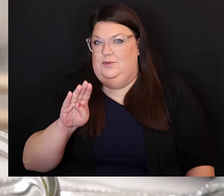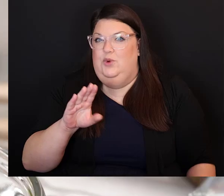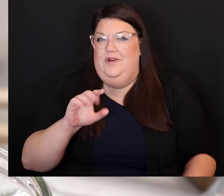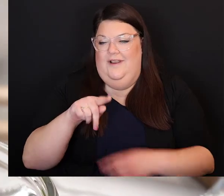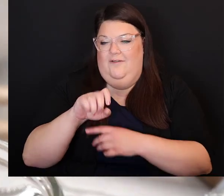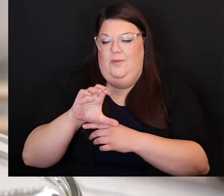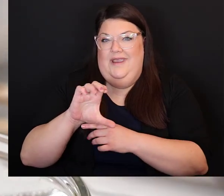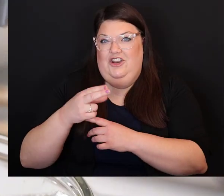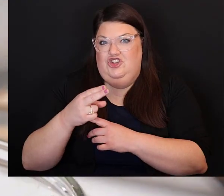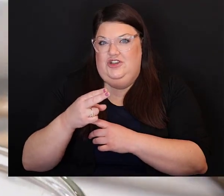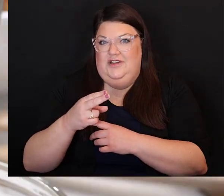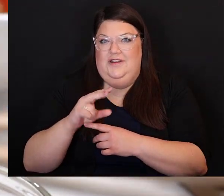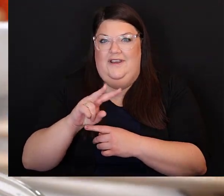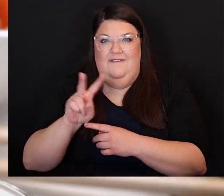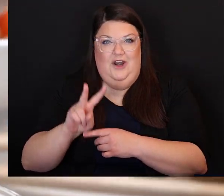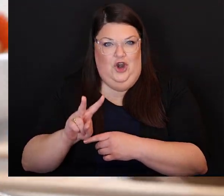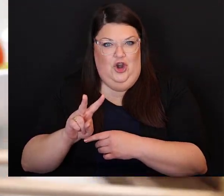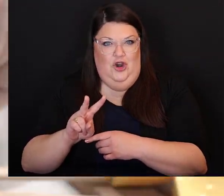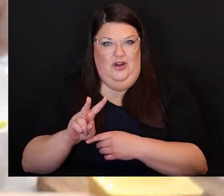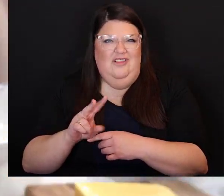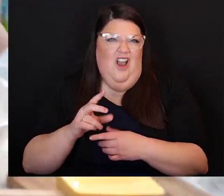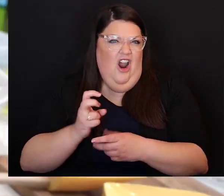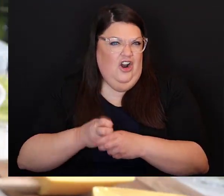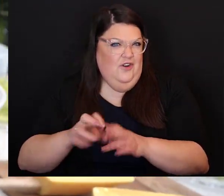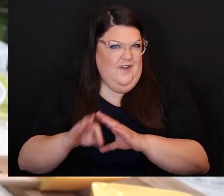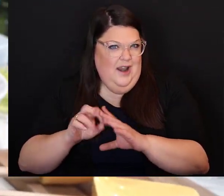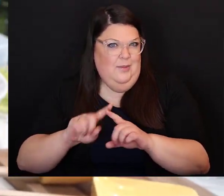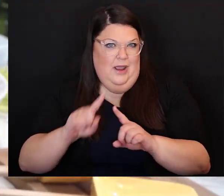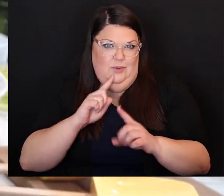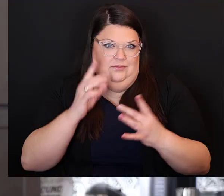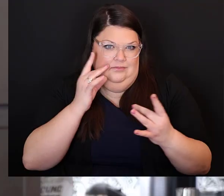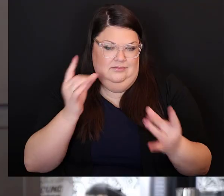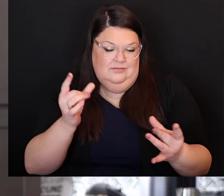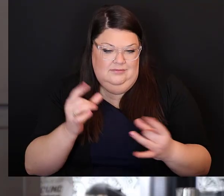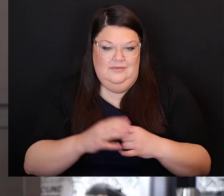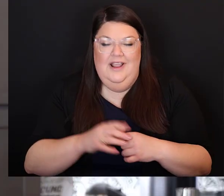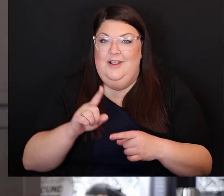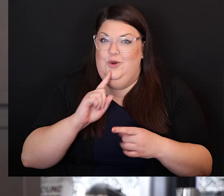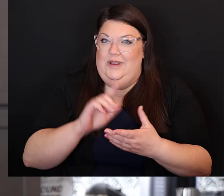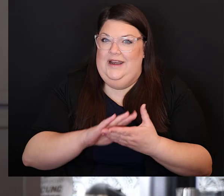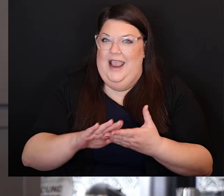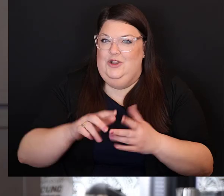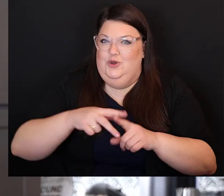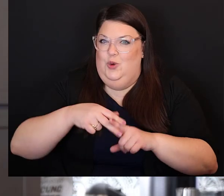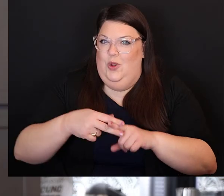This is a great, handy little tool, especially when you're making a vinegarette. I'm gonna pour this over the top.